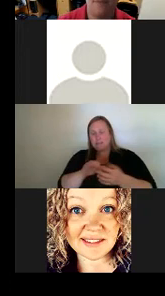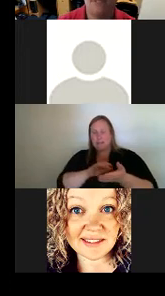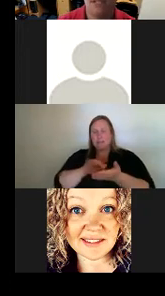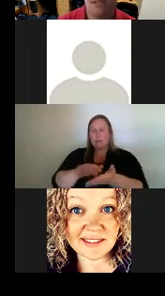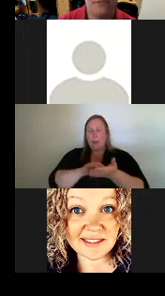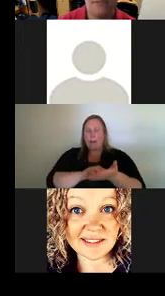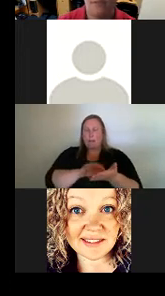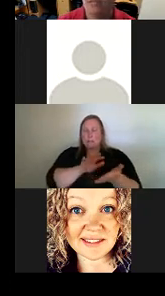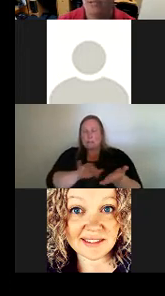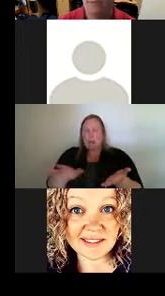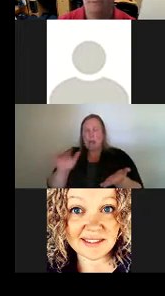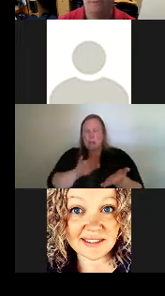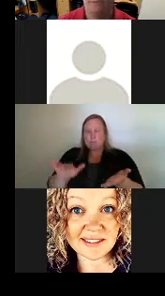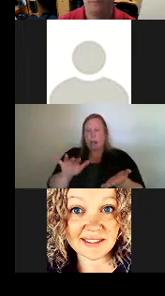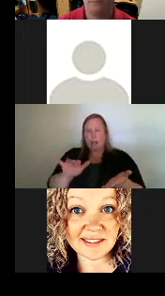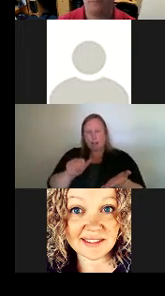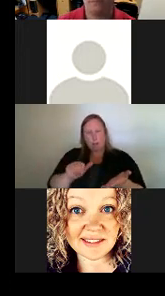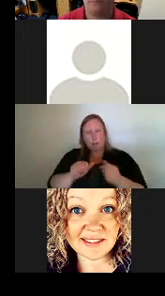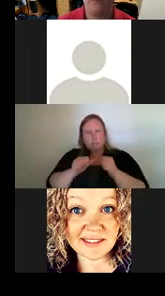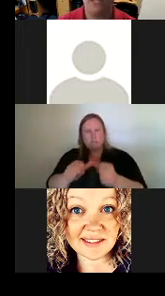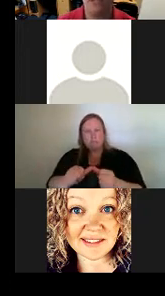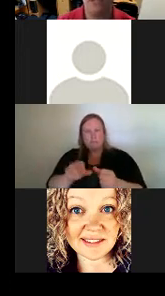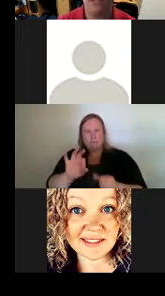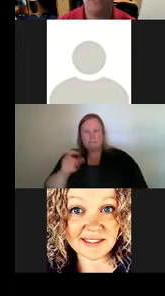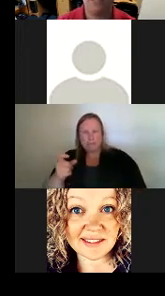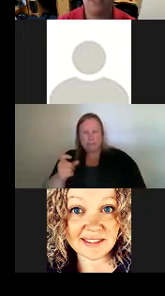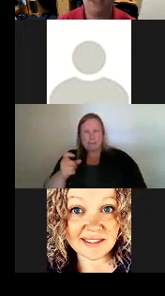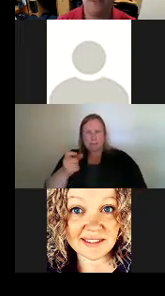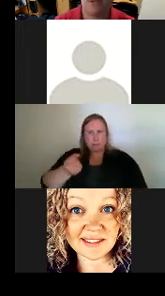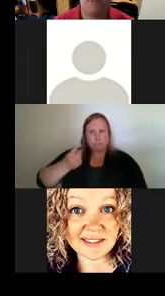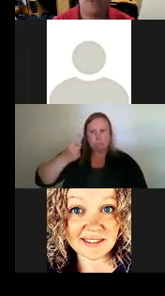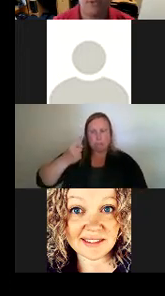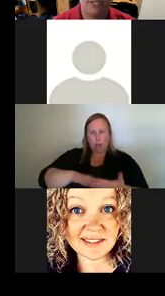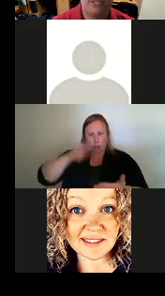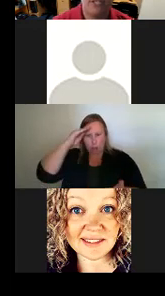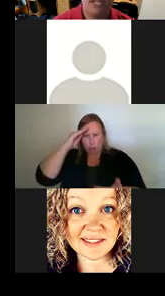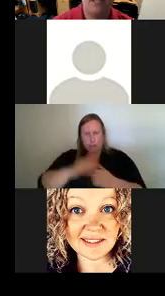OTHER INFORMATION. LET'S TALK ABOUT BRAILLE TRANSLATION AND TACTILE